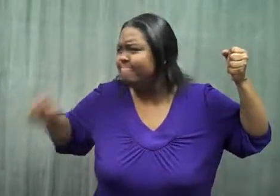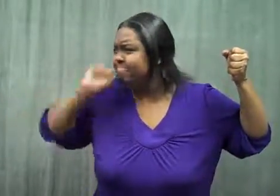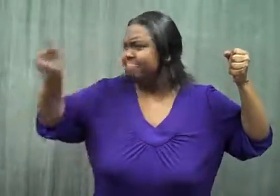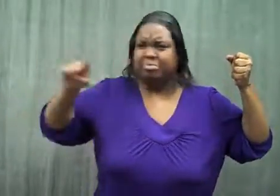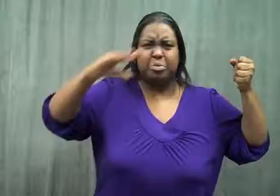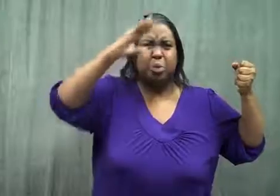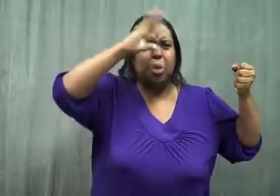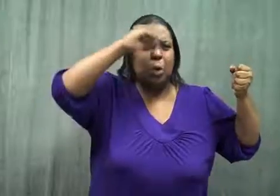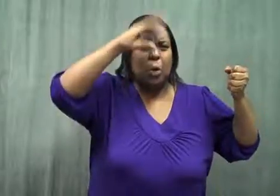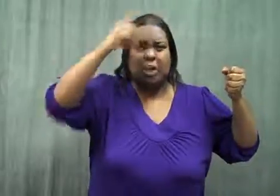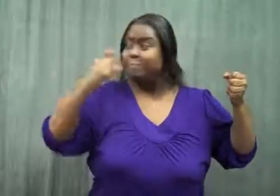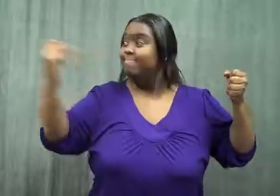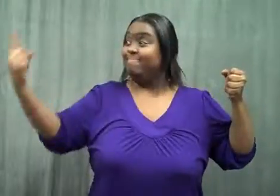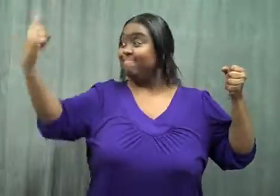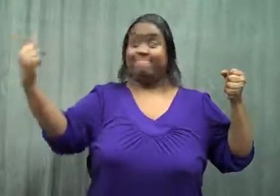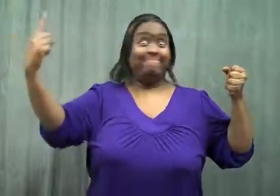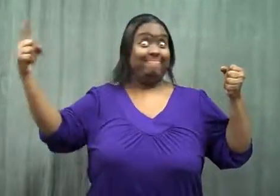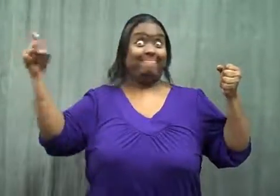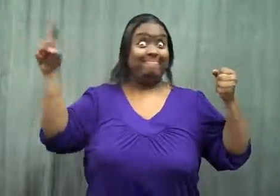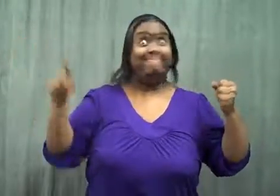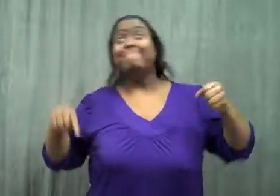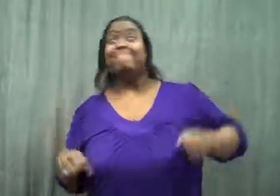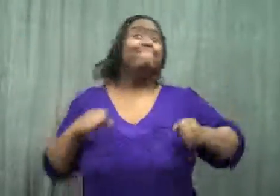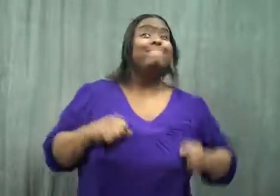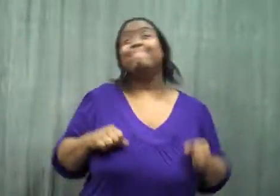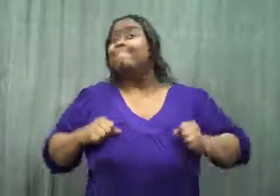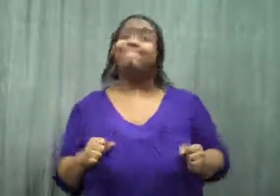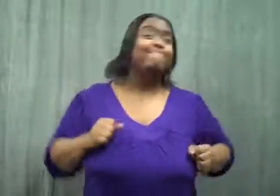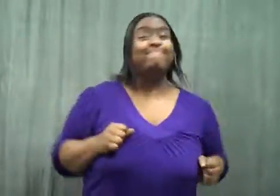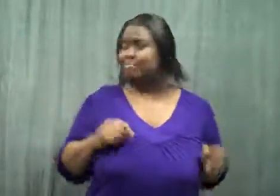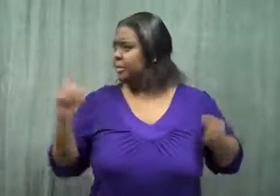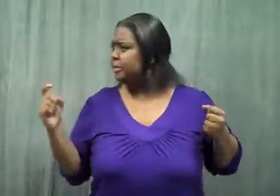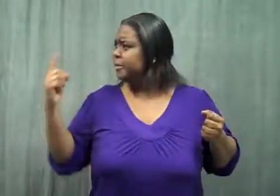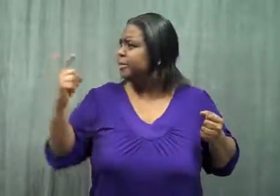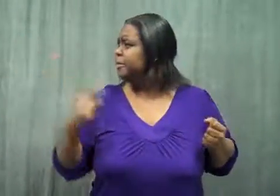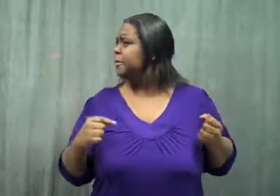He spotted a little boy skipping along.